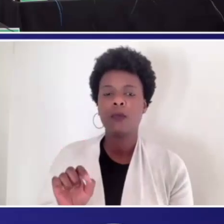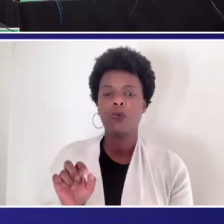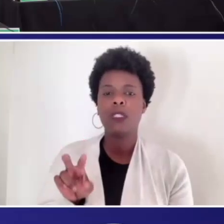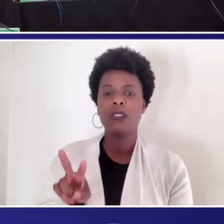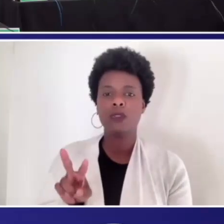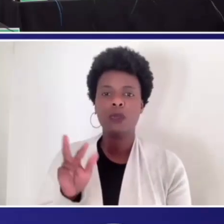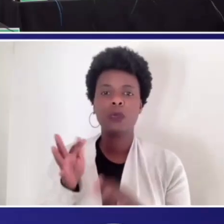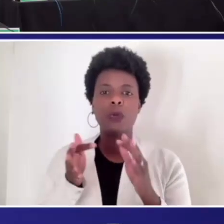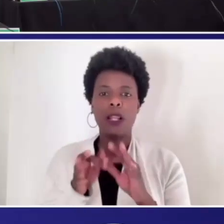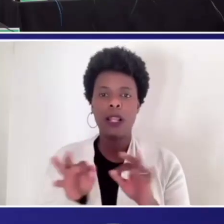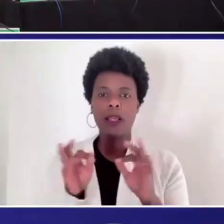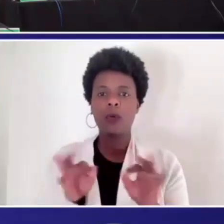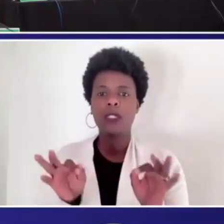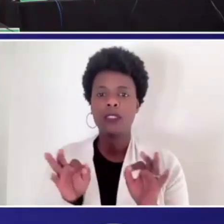the strikes examples of,